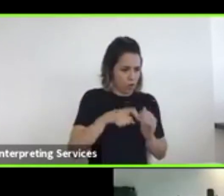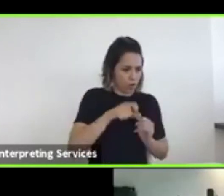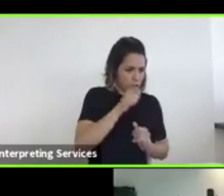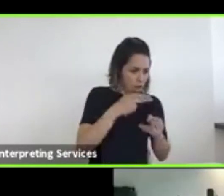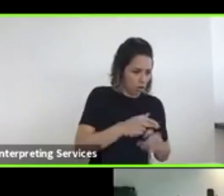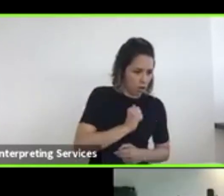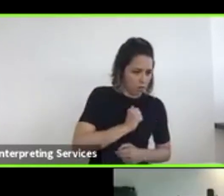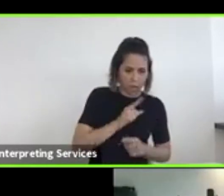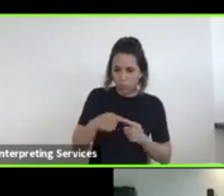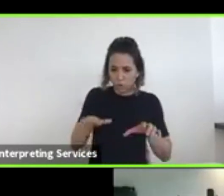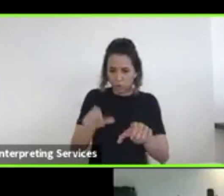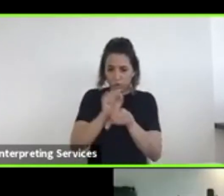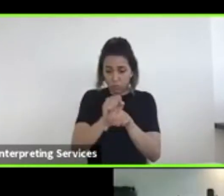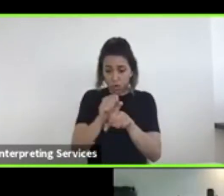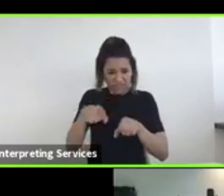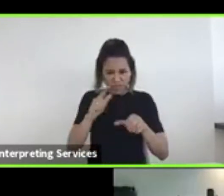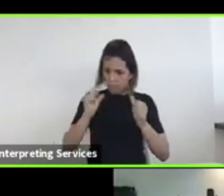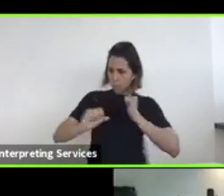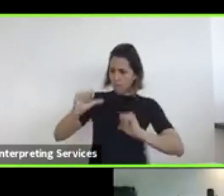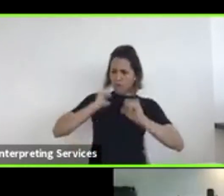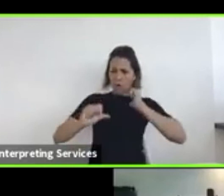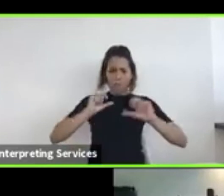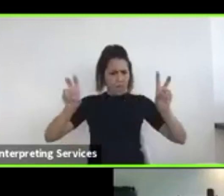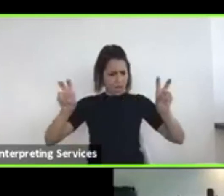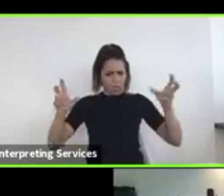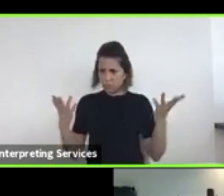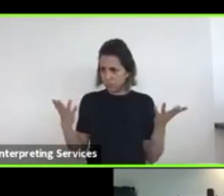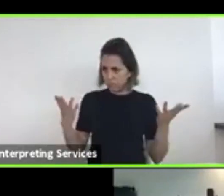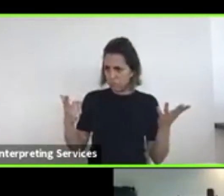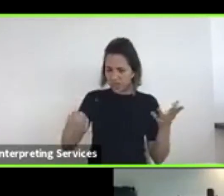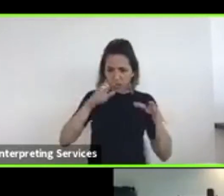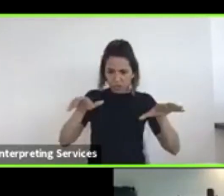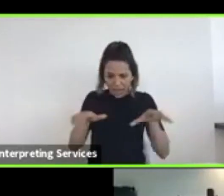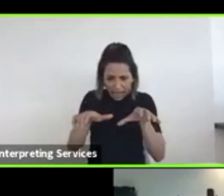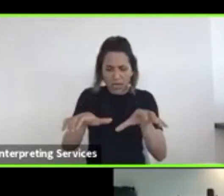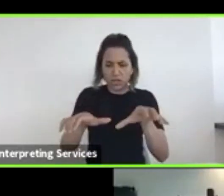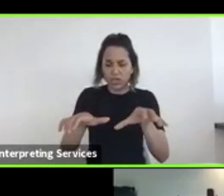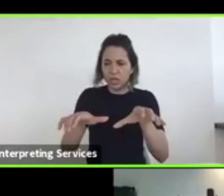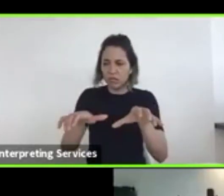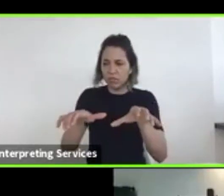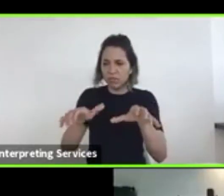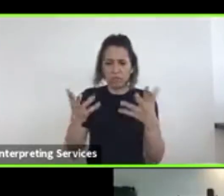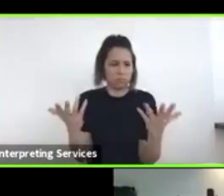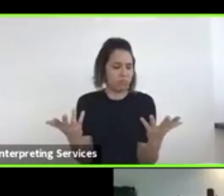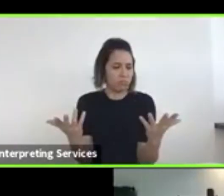DOING IT? IS IT A PERFORMANCE? IS IT IN AN ACTION? IS IT...